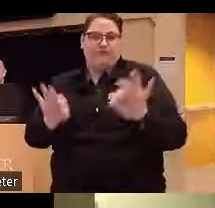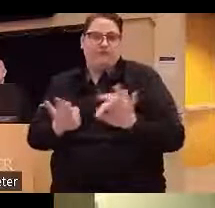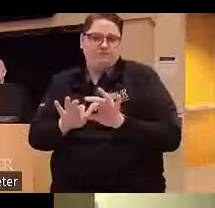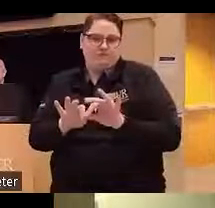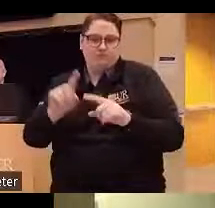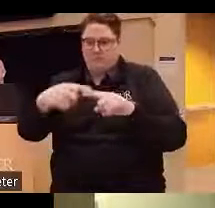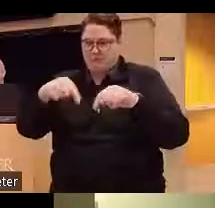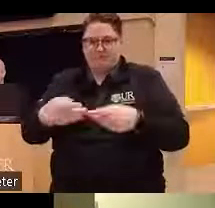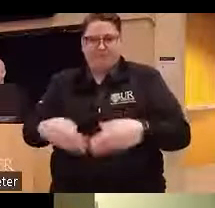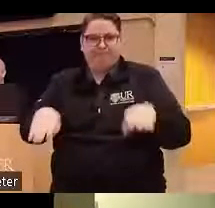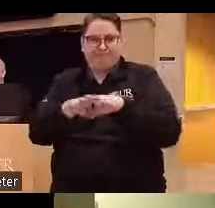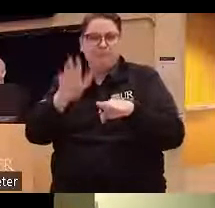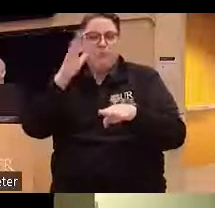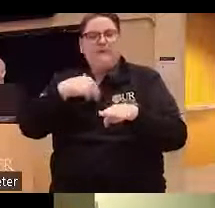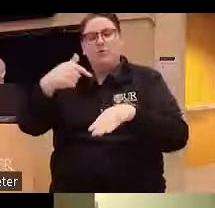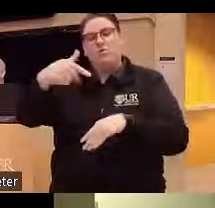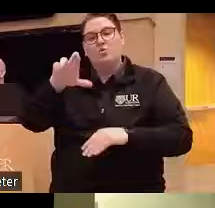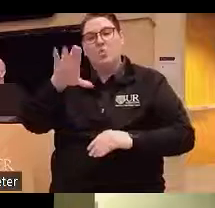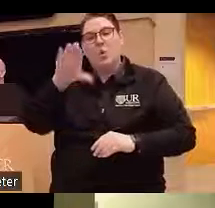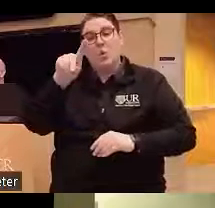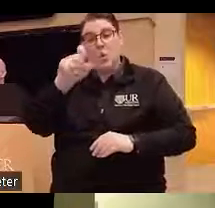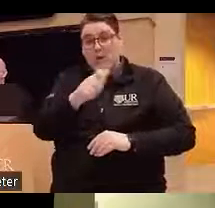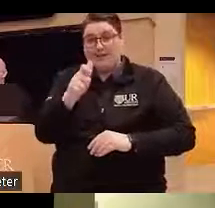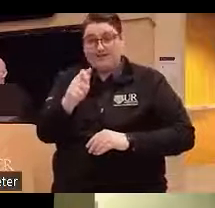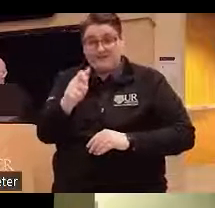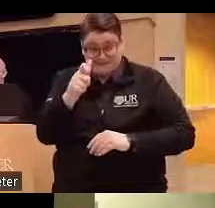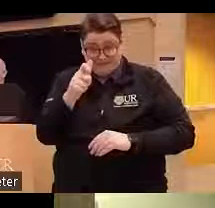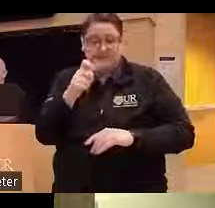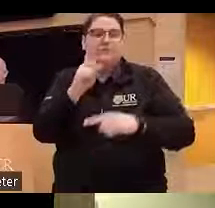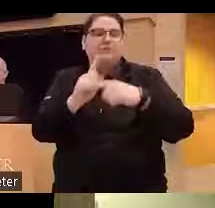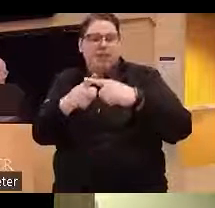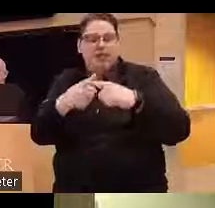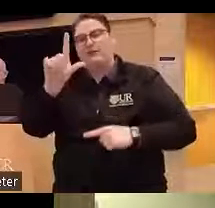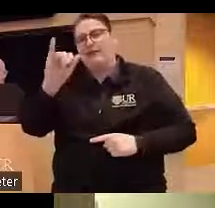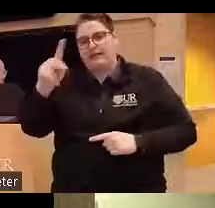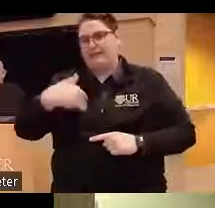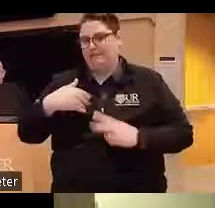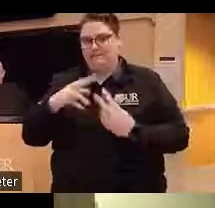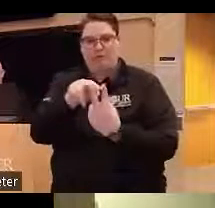there'll be a QR code that comes up on the screen and a slide with a link in the chat and tomorrow